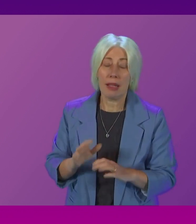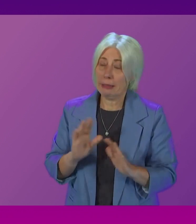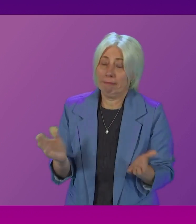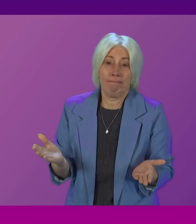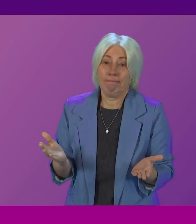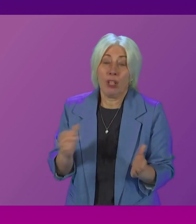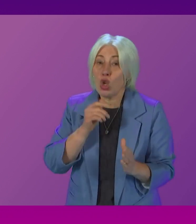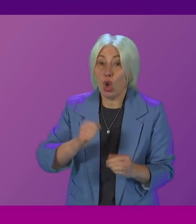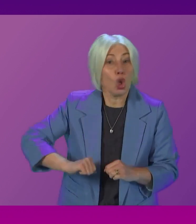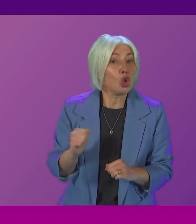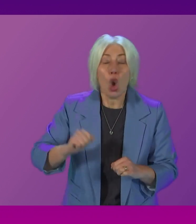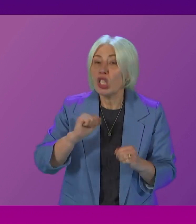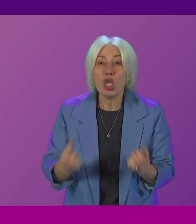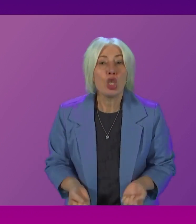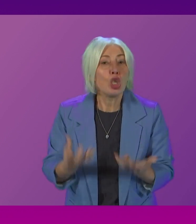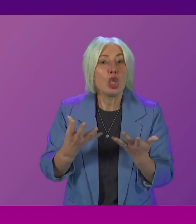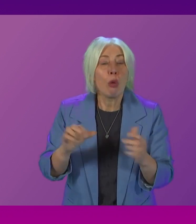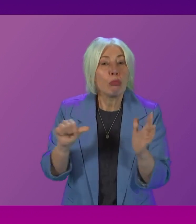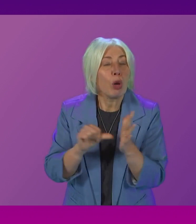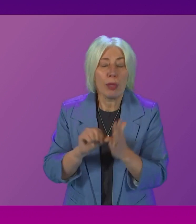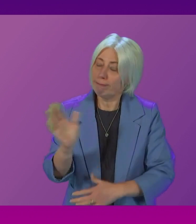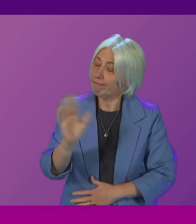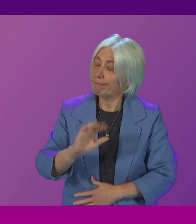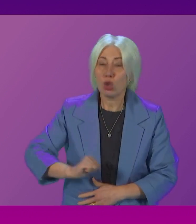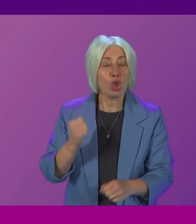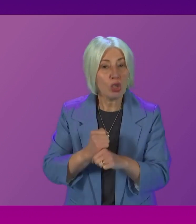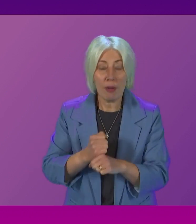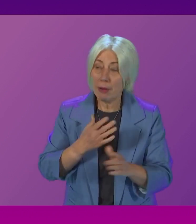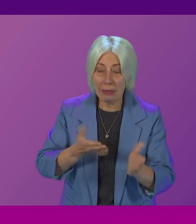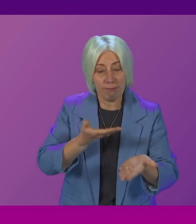a Scottish dispute. The Scottish Government has maintained constructive discussions with trade